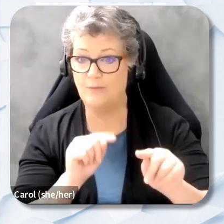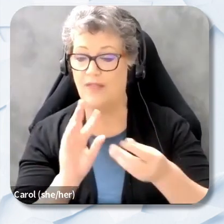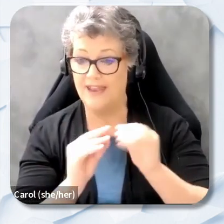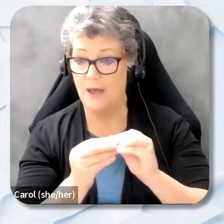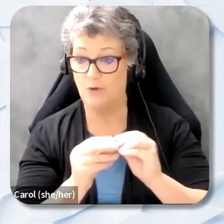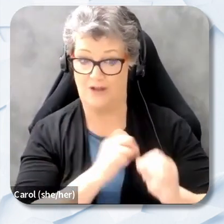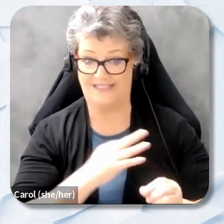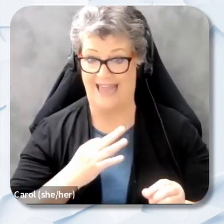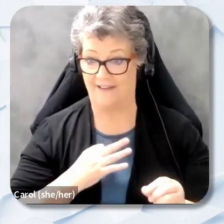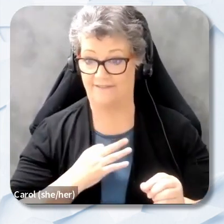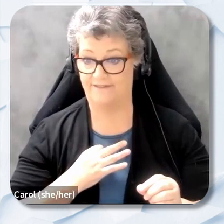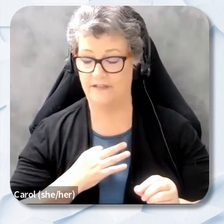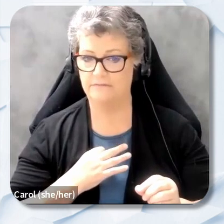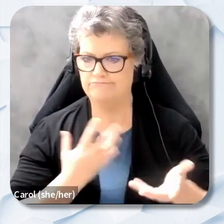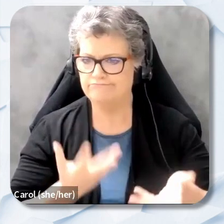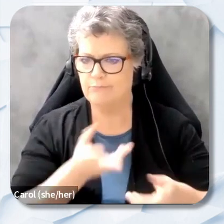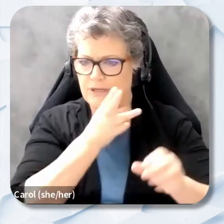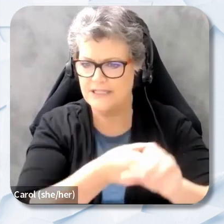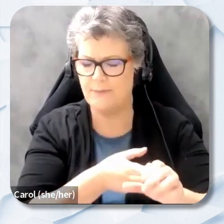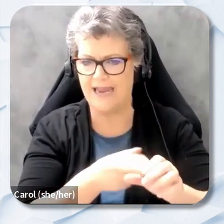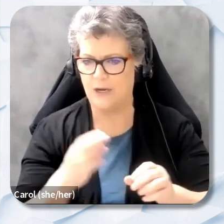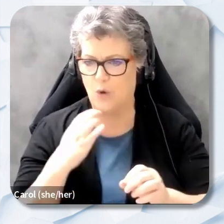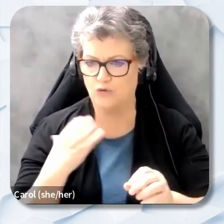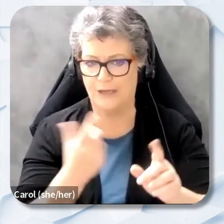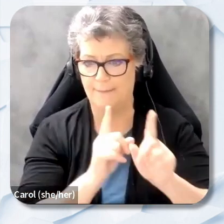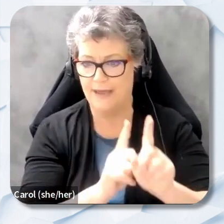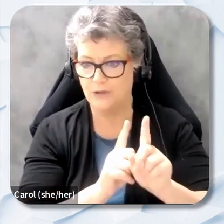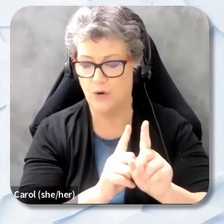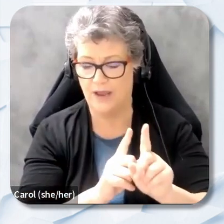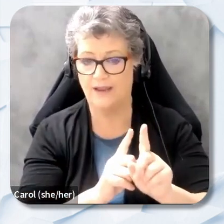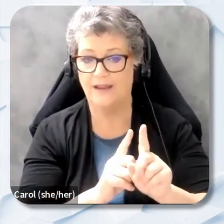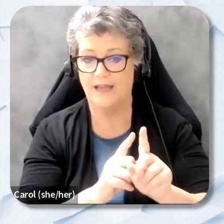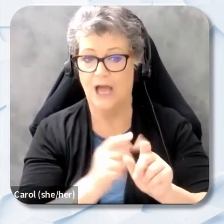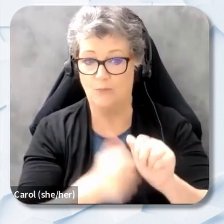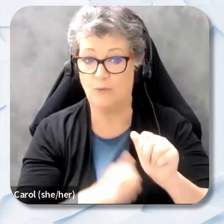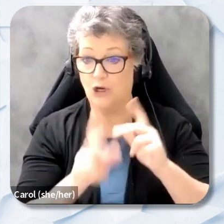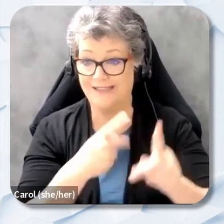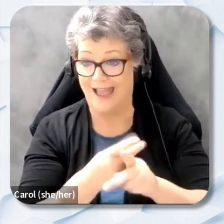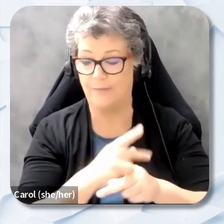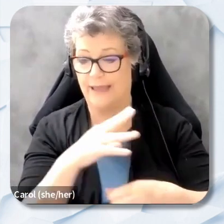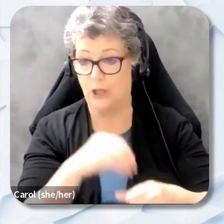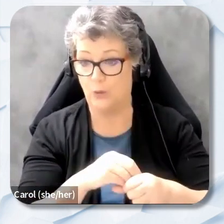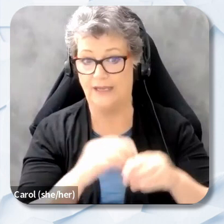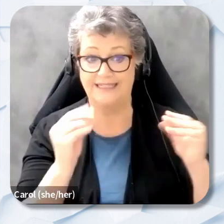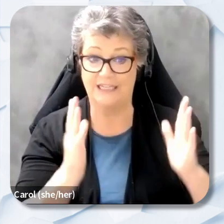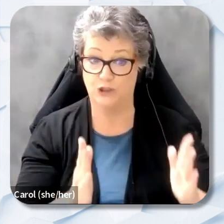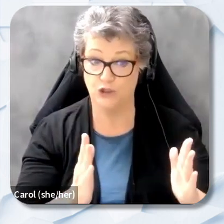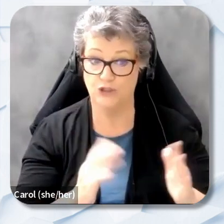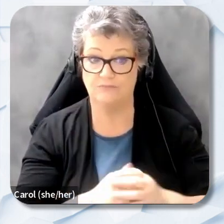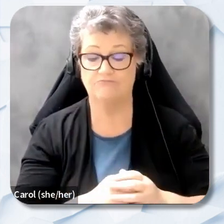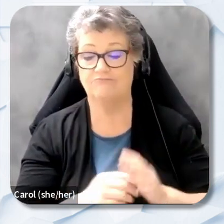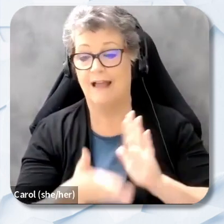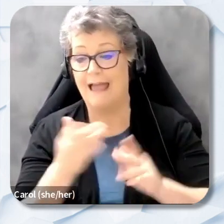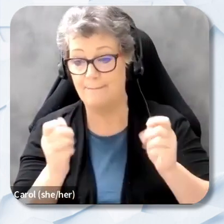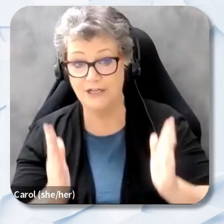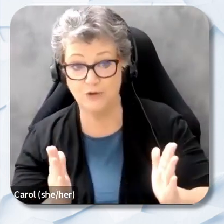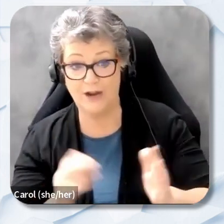members who participated in coaching and mentoring per staff type, including teachers, administrators,